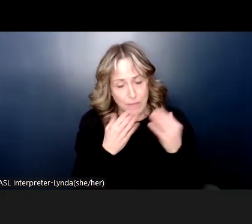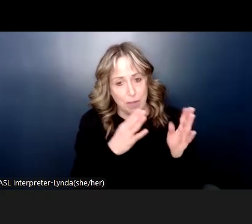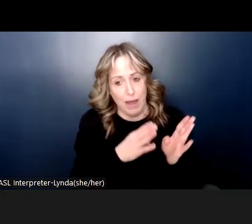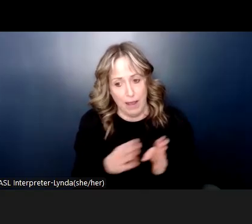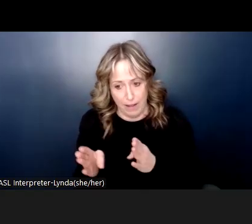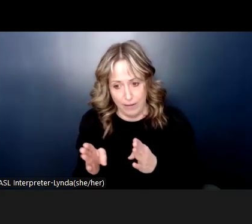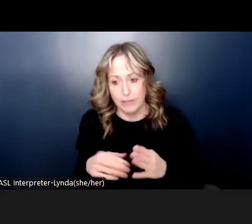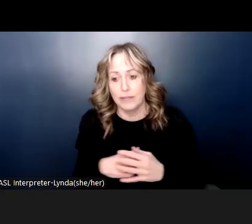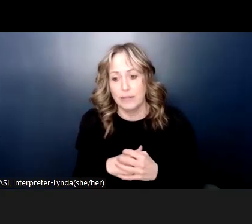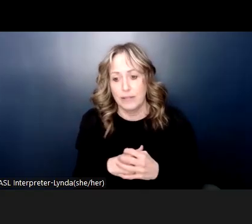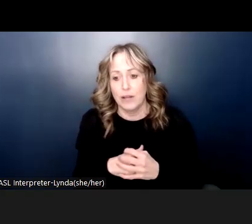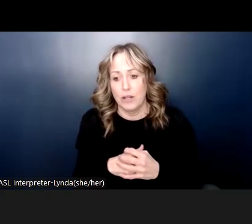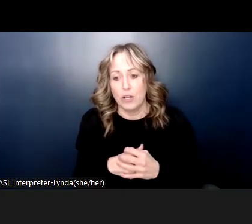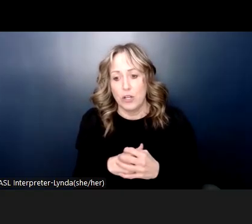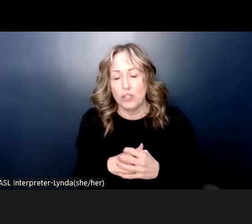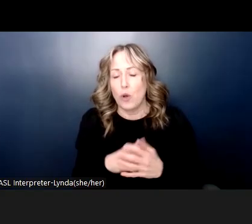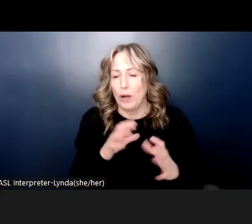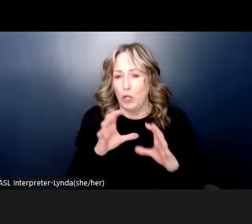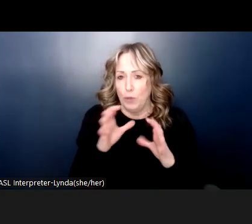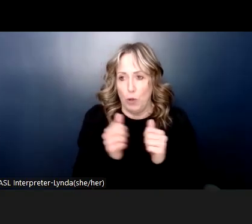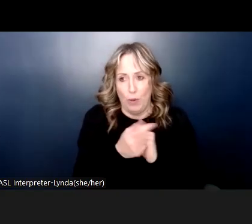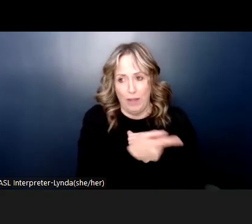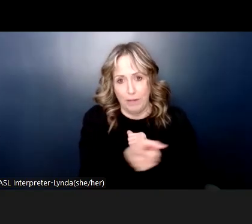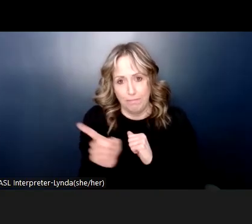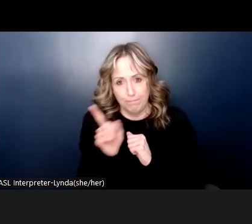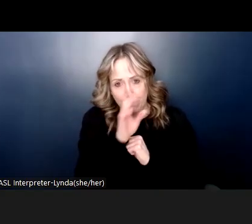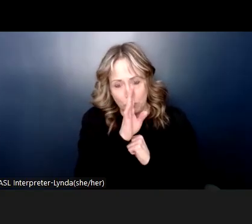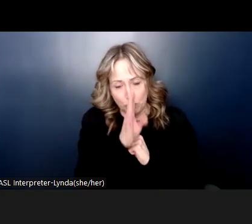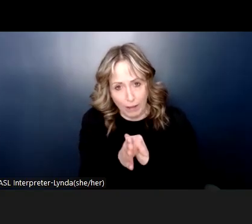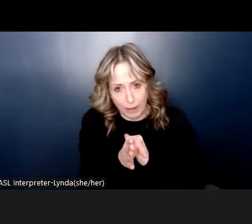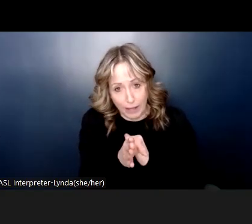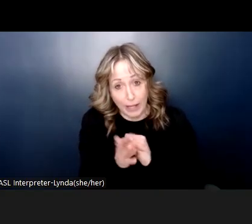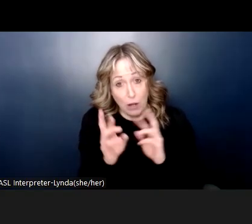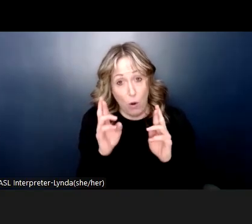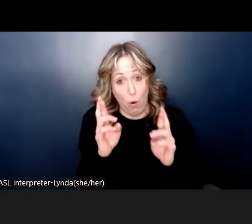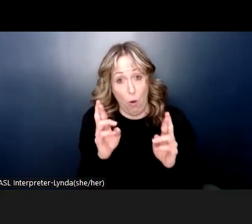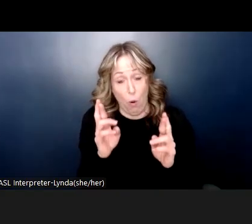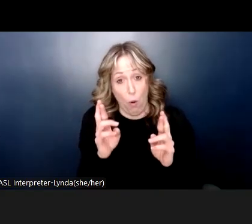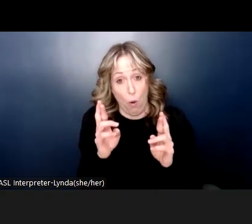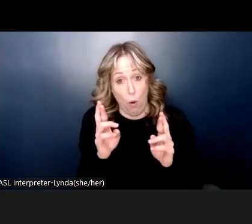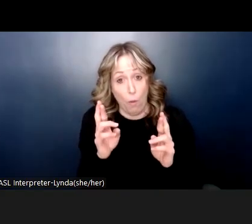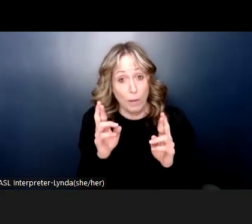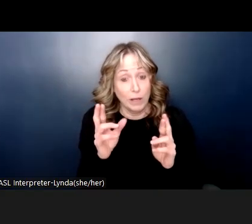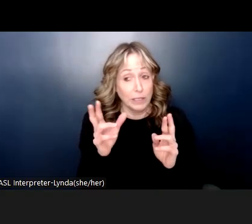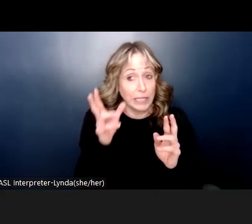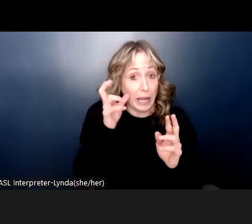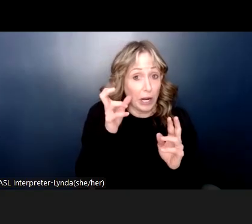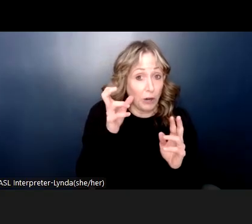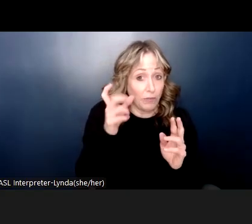I'm communicating with those departments directly. And hope to hear from everybody by end of day today. We have heard from most.